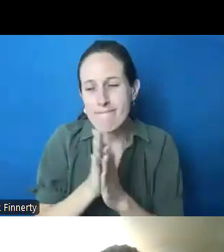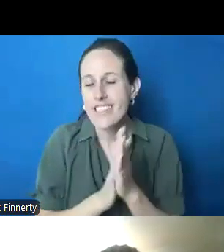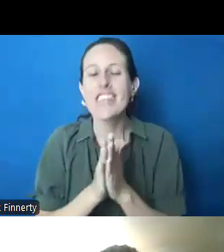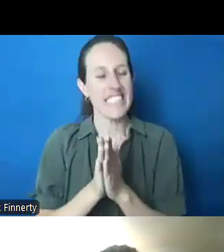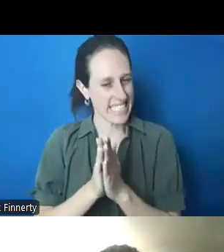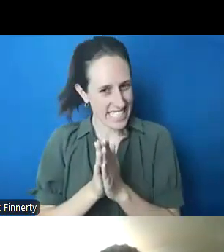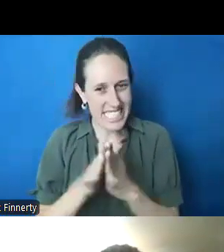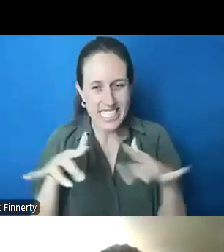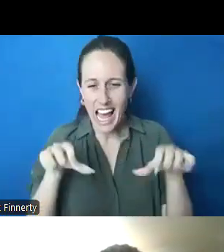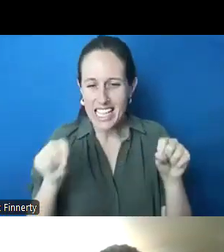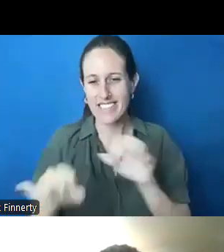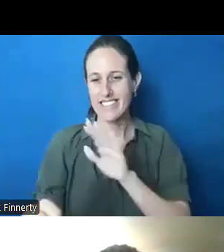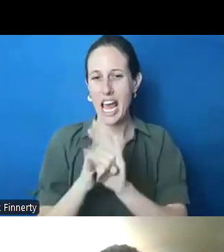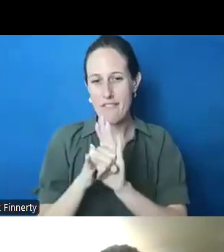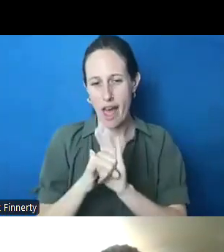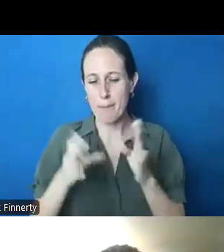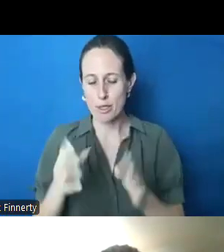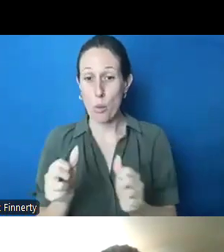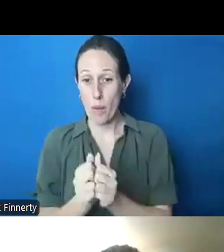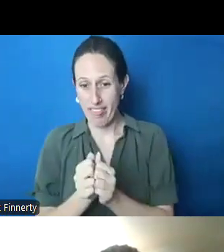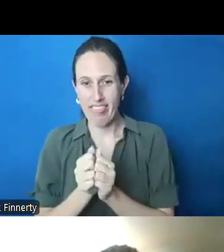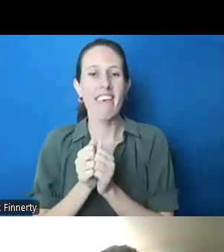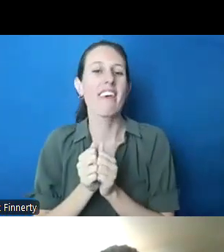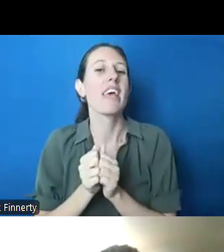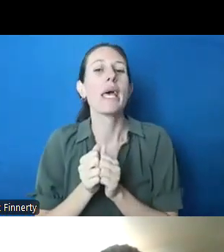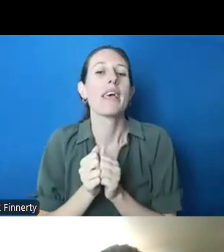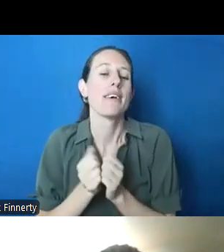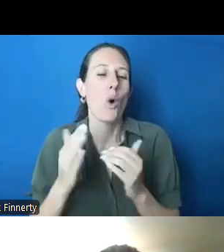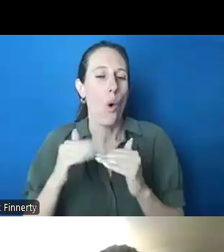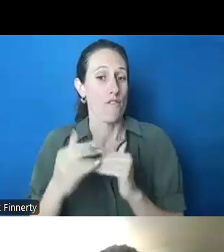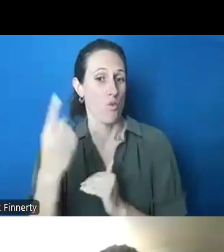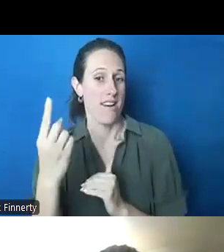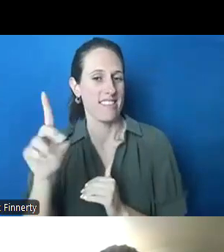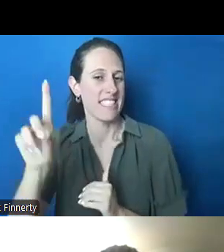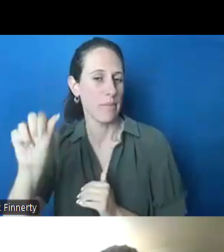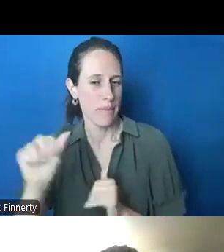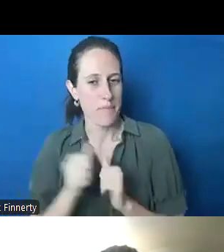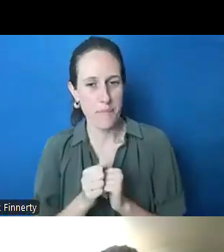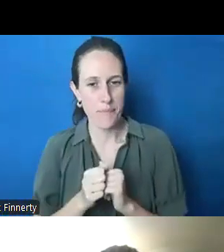identify as a person with disabilities. I have physical